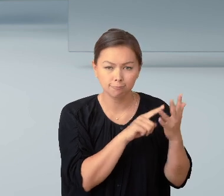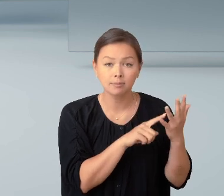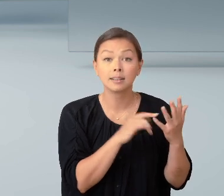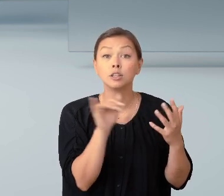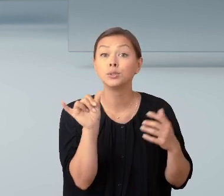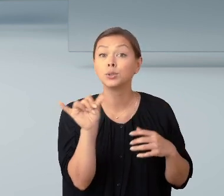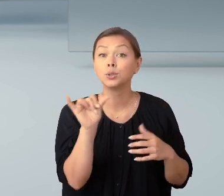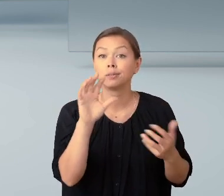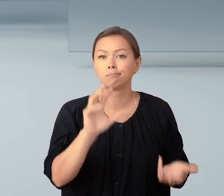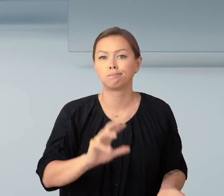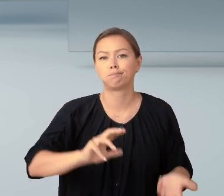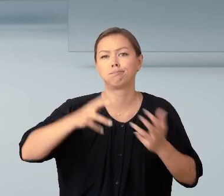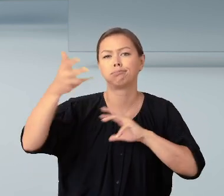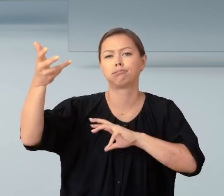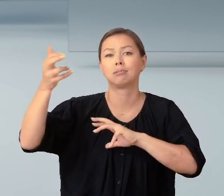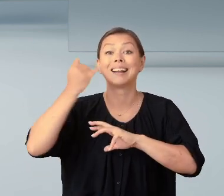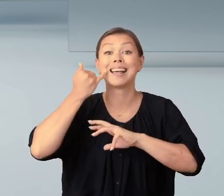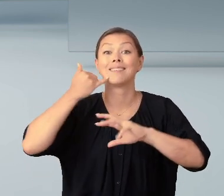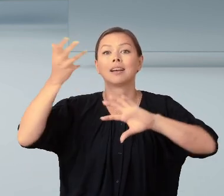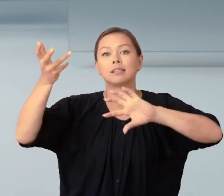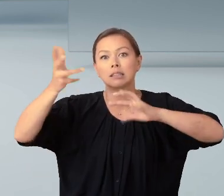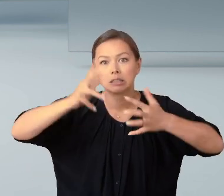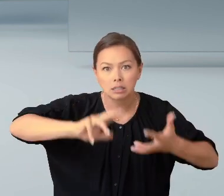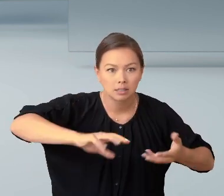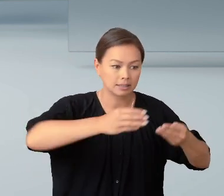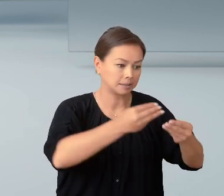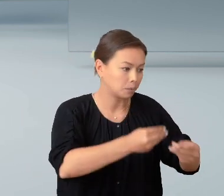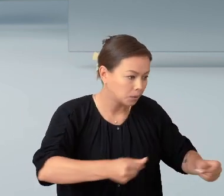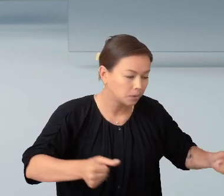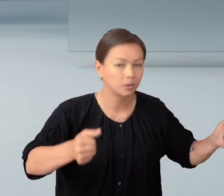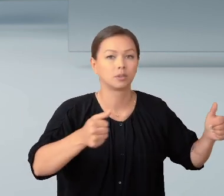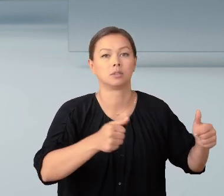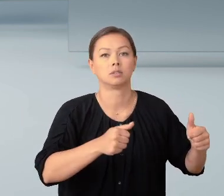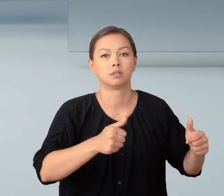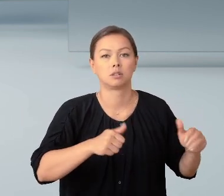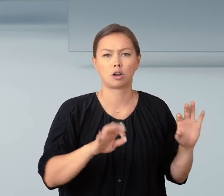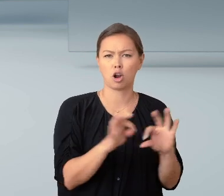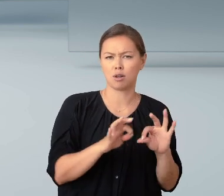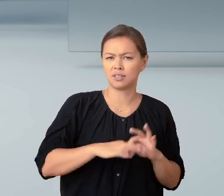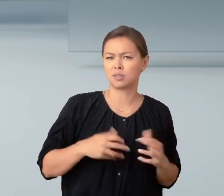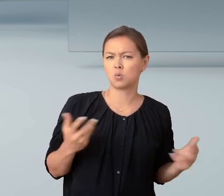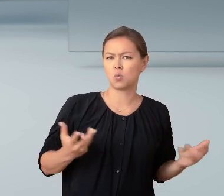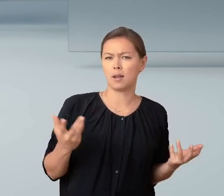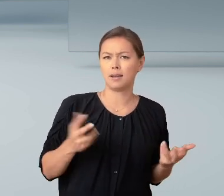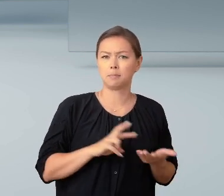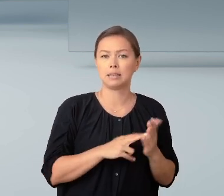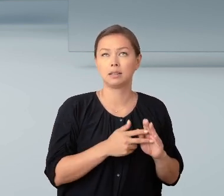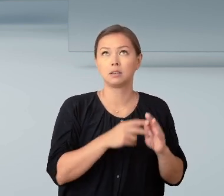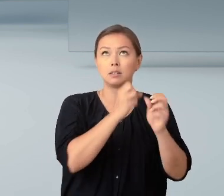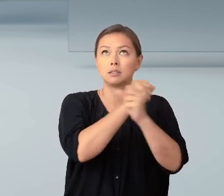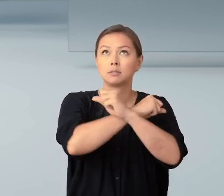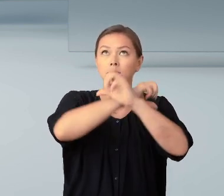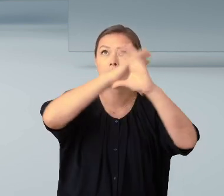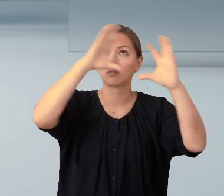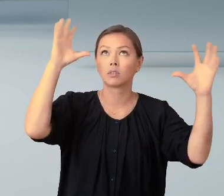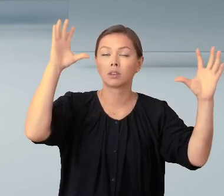recovery. What type of price tag do we put to that? So again, there's lots of things there that we can think of of building out. Again,